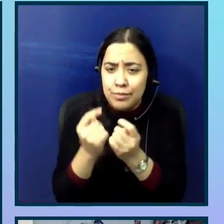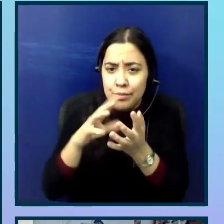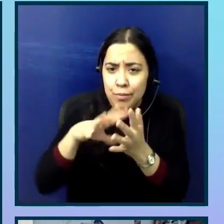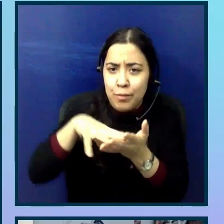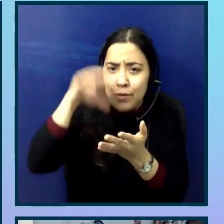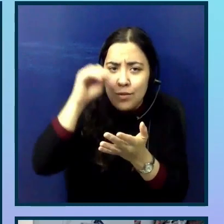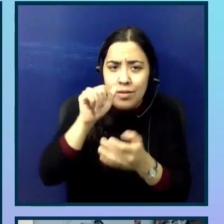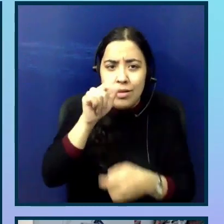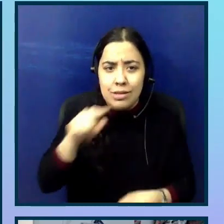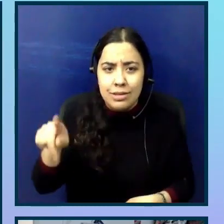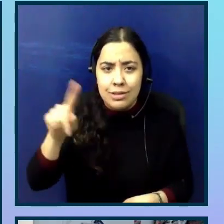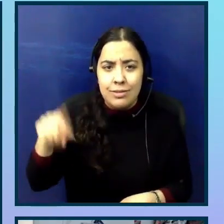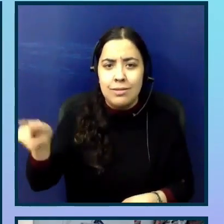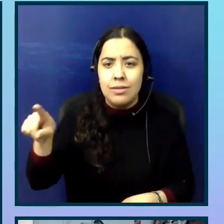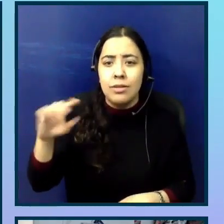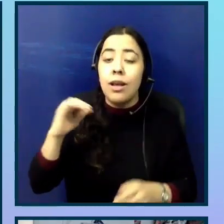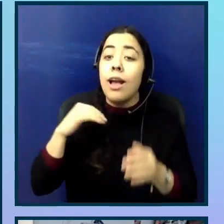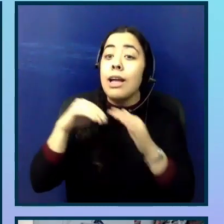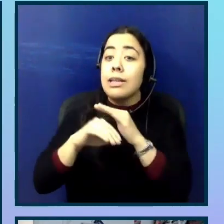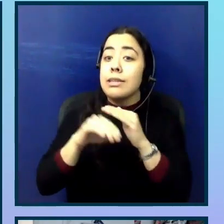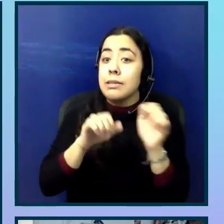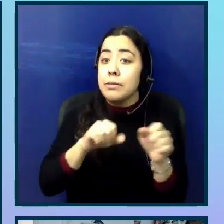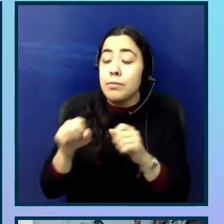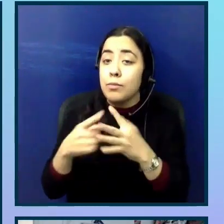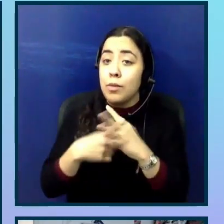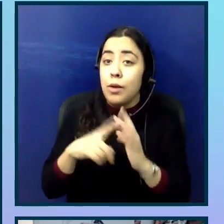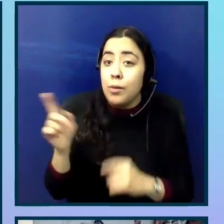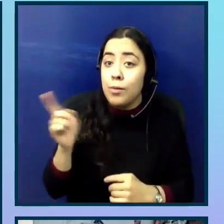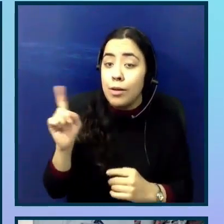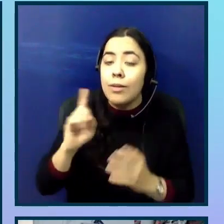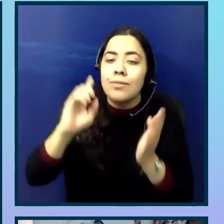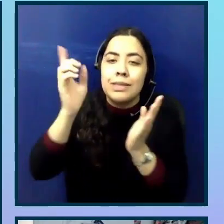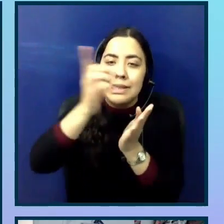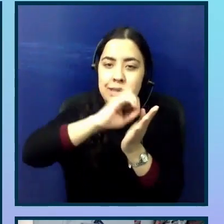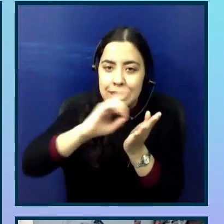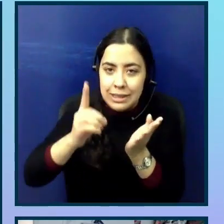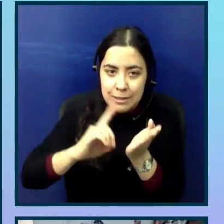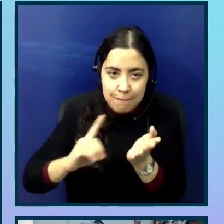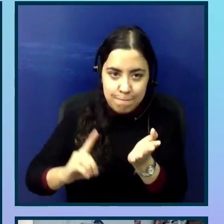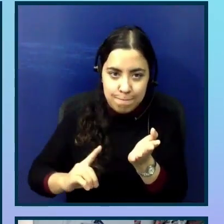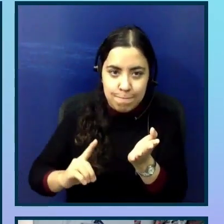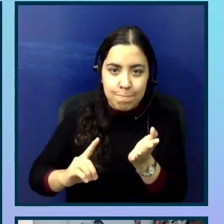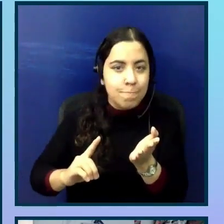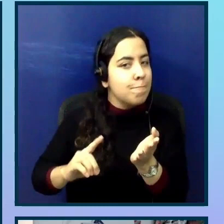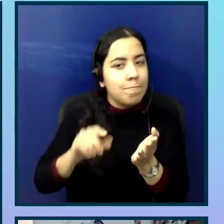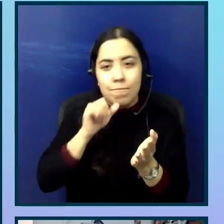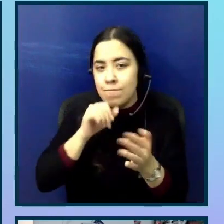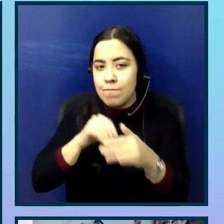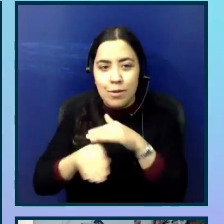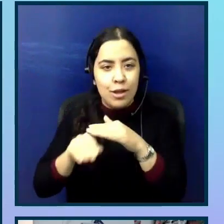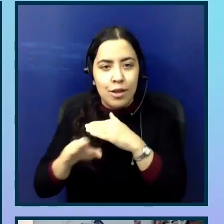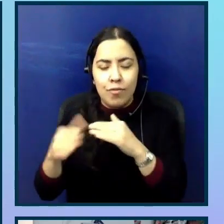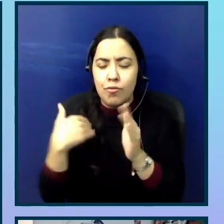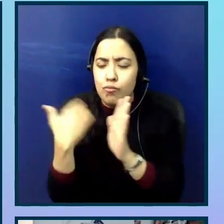Accessibility, again, really starts with design and it's not enough to have the guidelines and tools to do the work.